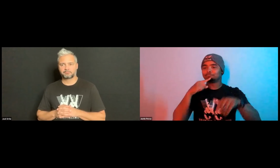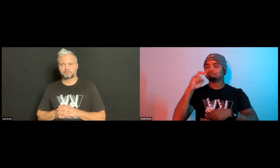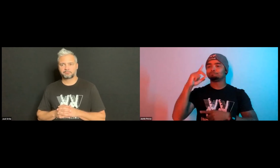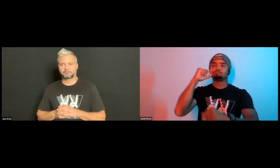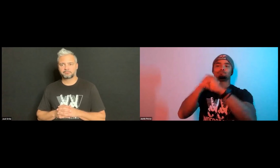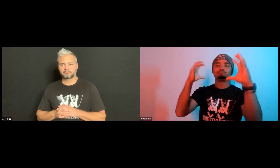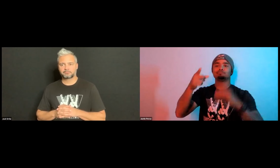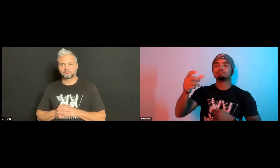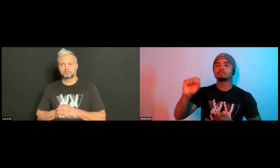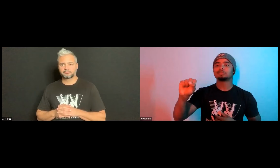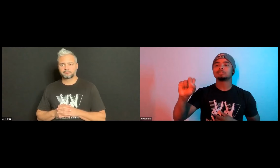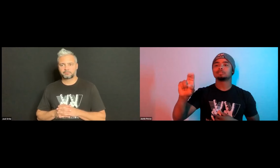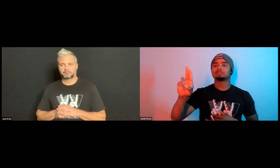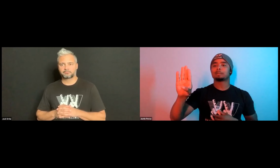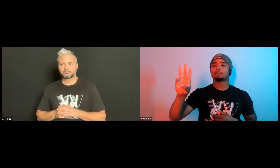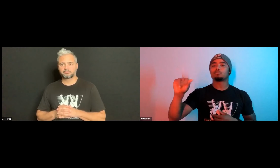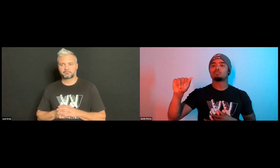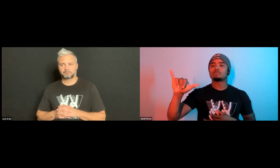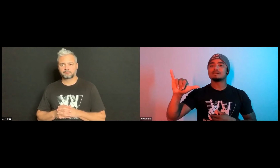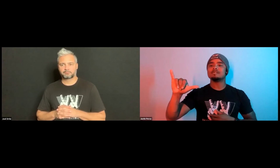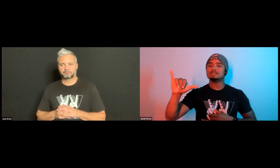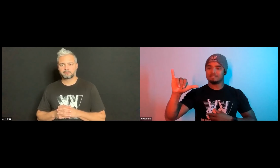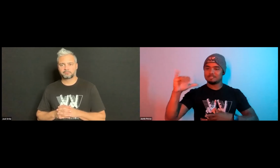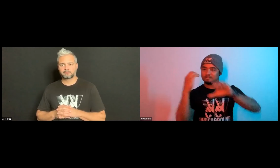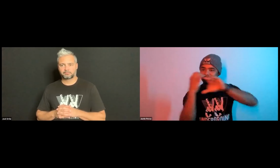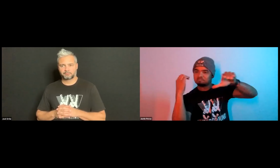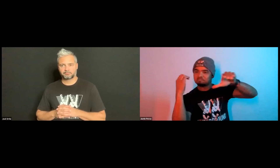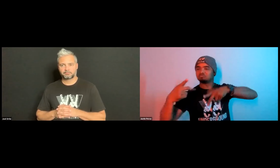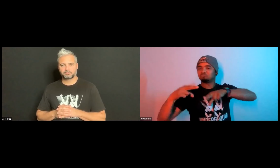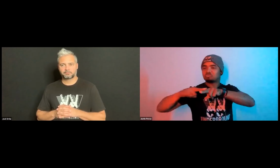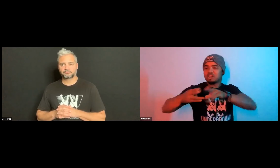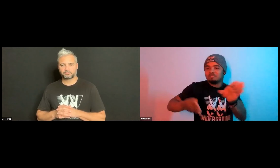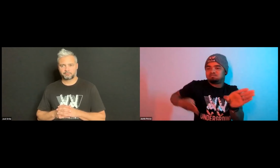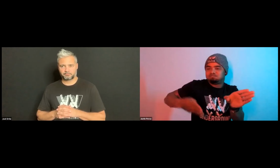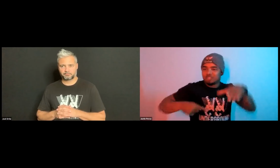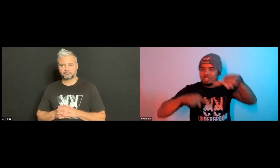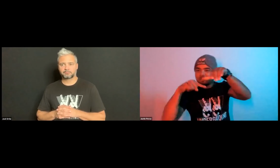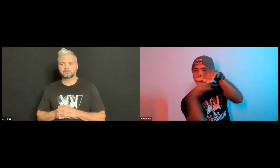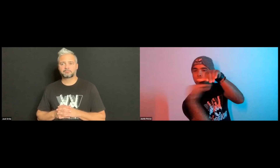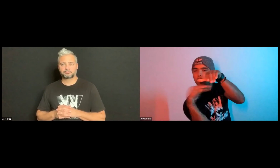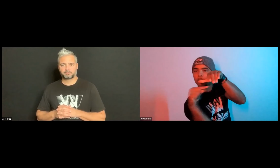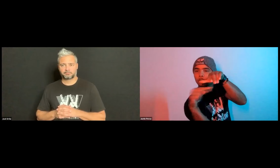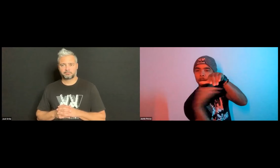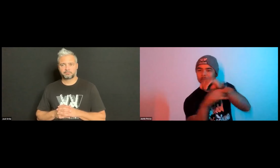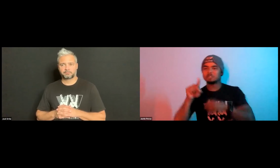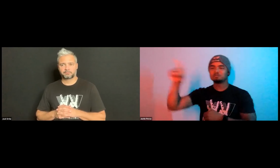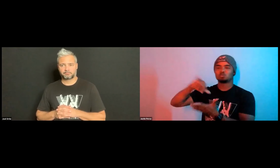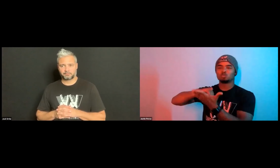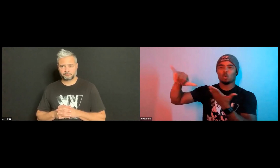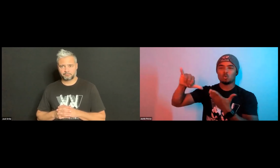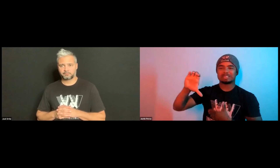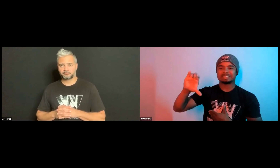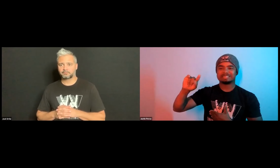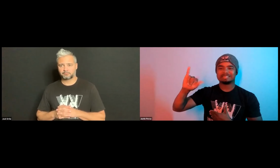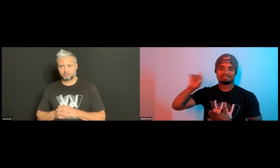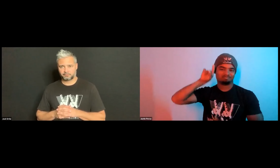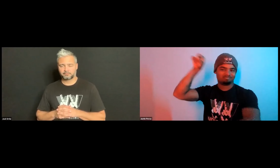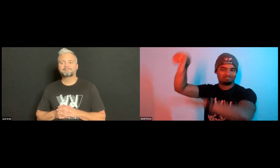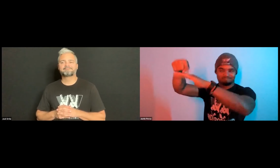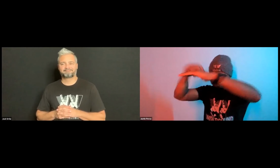Imagine a subway, taking place in New York City.